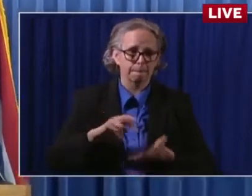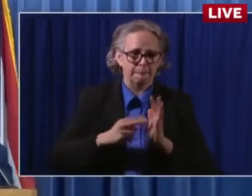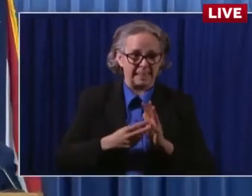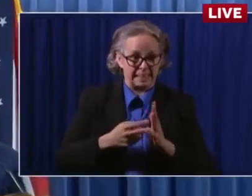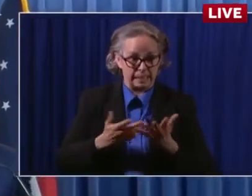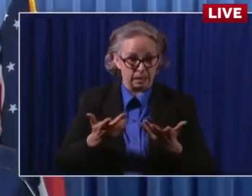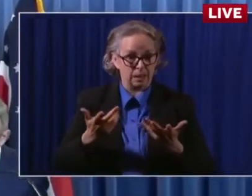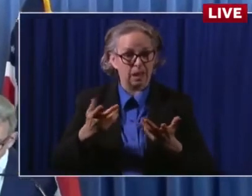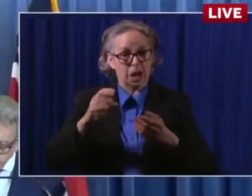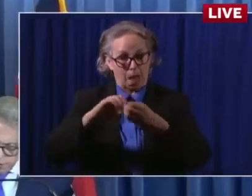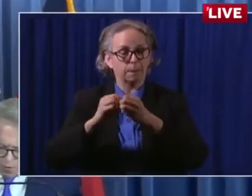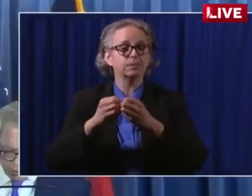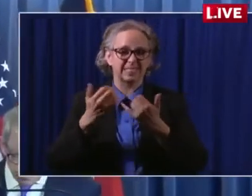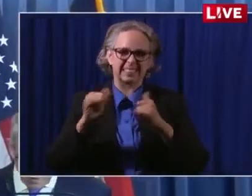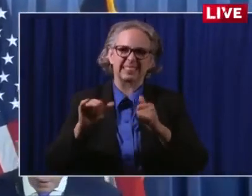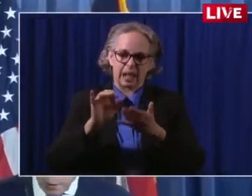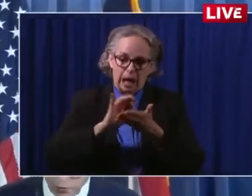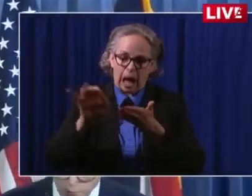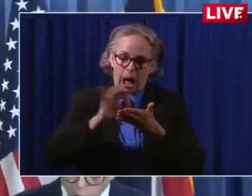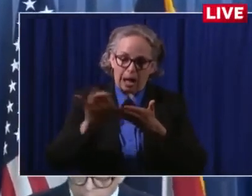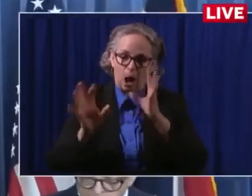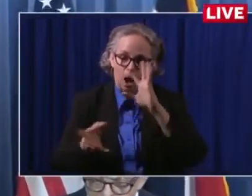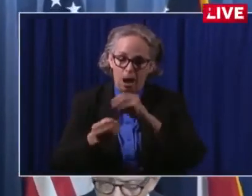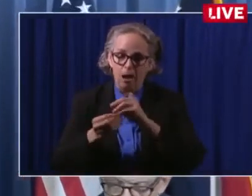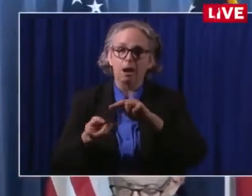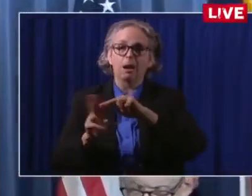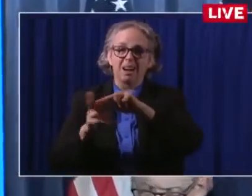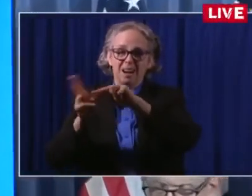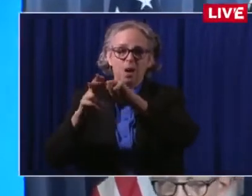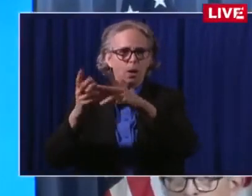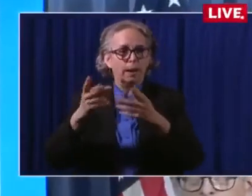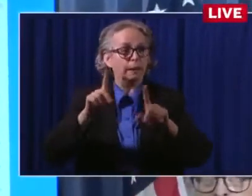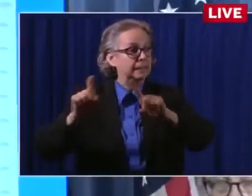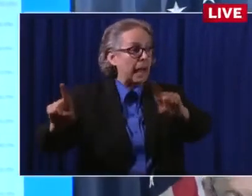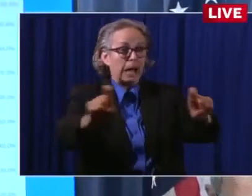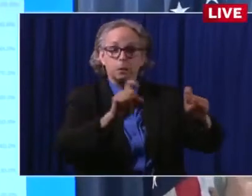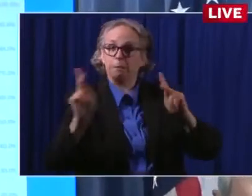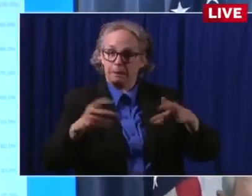WE CONTINUE TO INCREASE OUR TESTING CAPACITY IN OHIO DURING THE LAST FEW WEEKS.